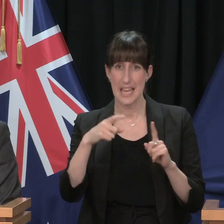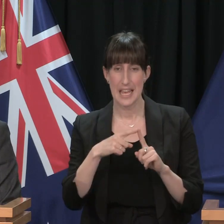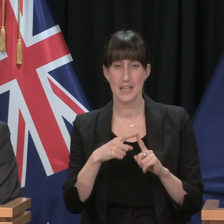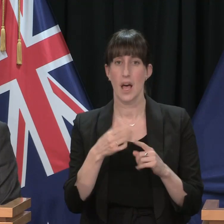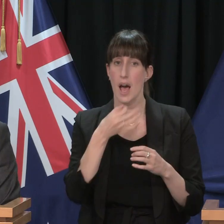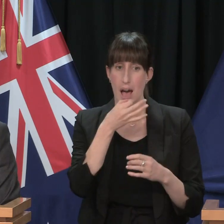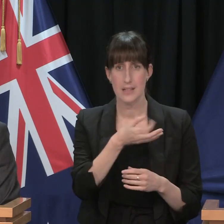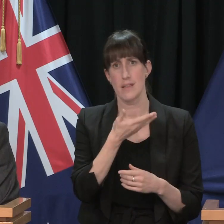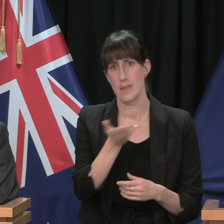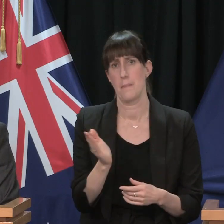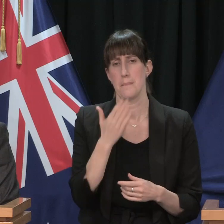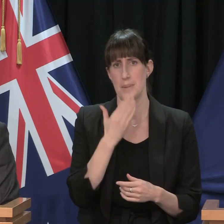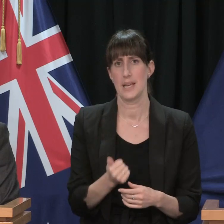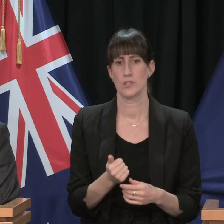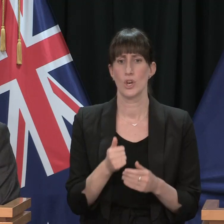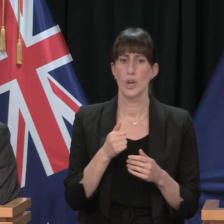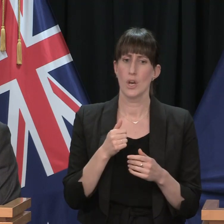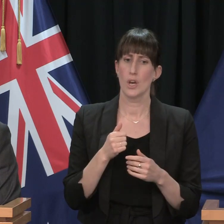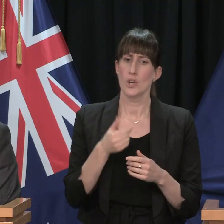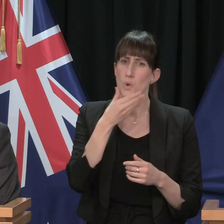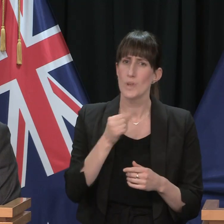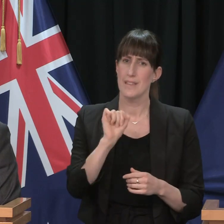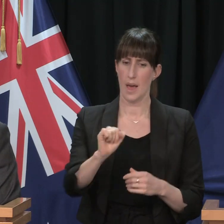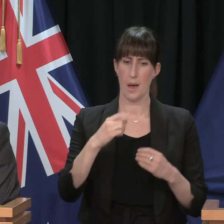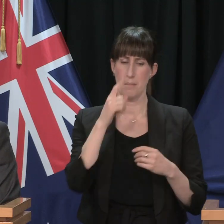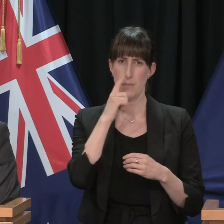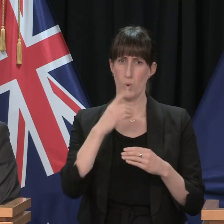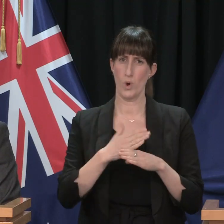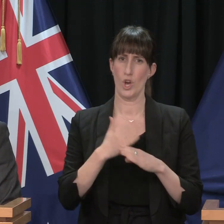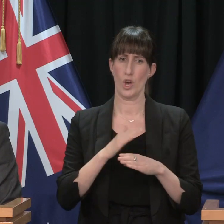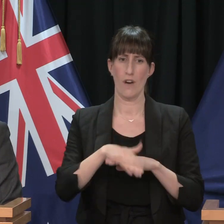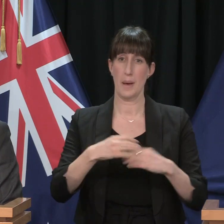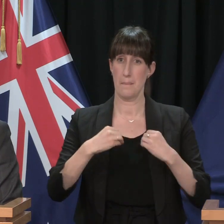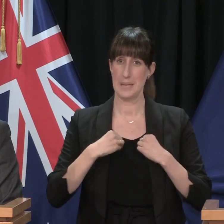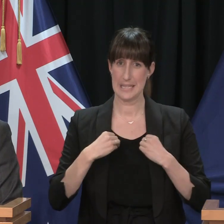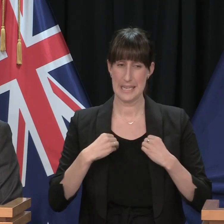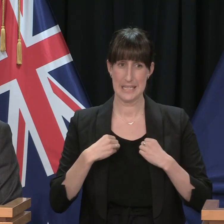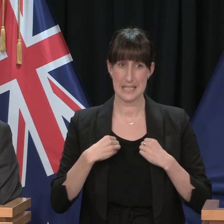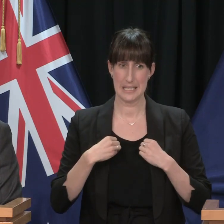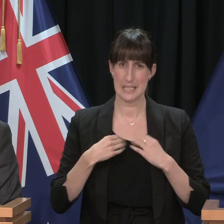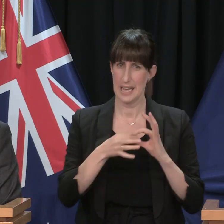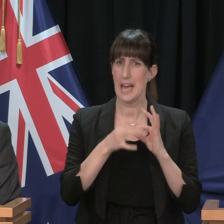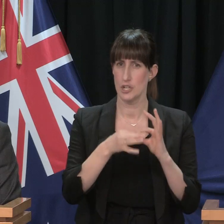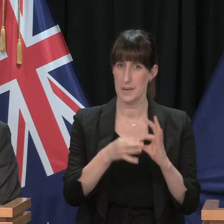mayor and council chief executive in the country, asking them to mobilise their economic development units and